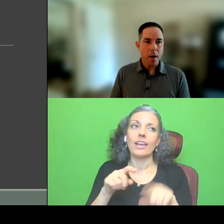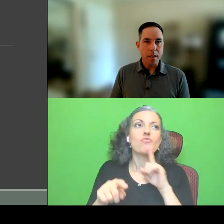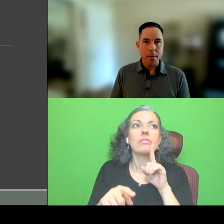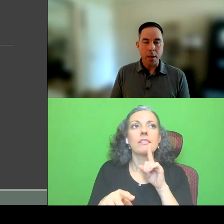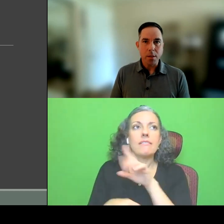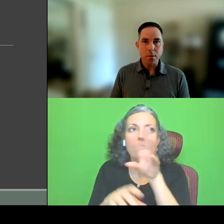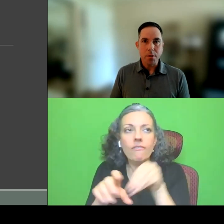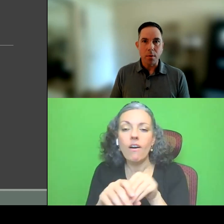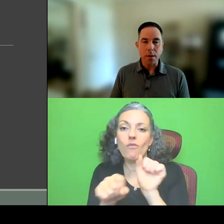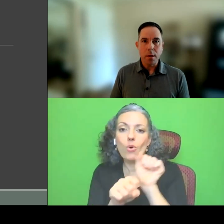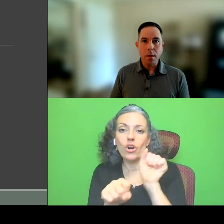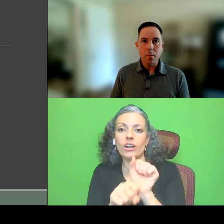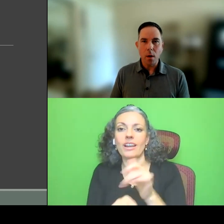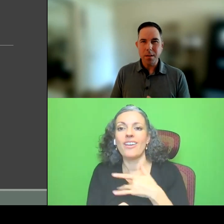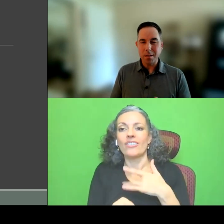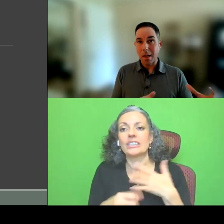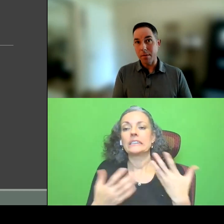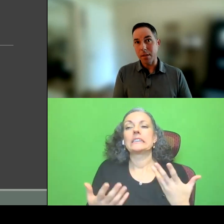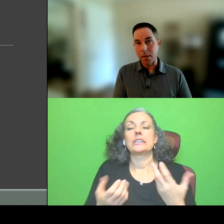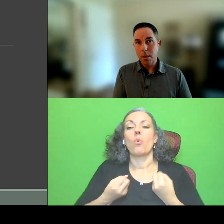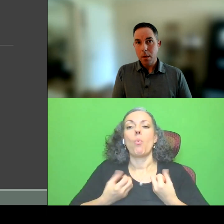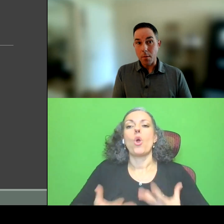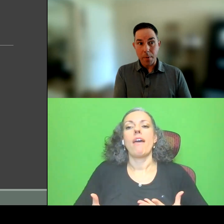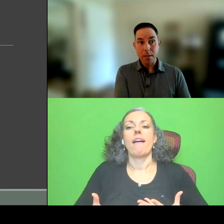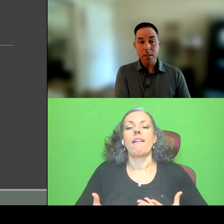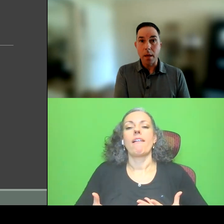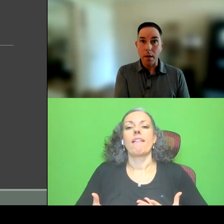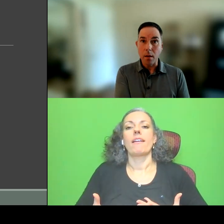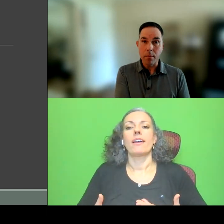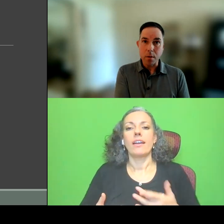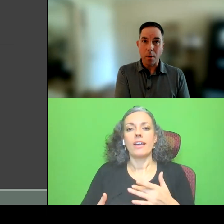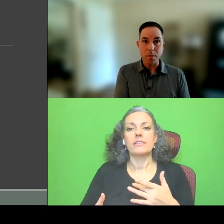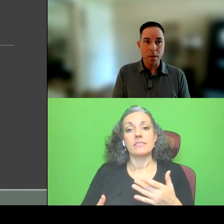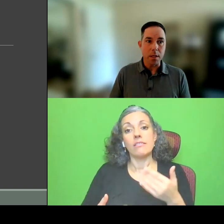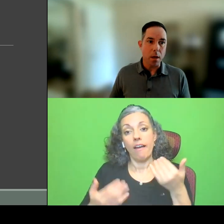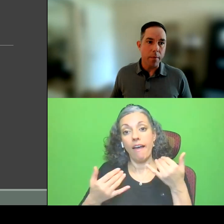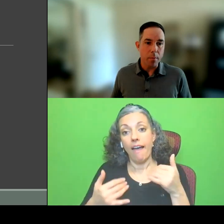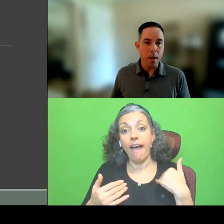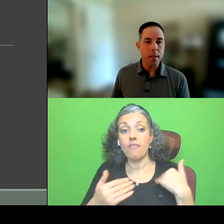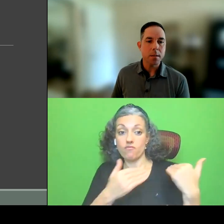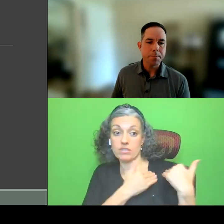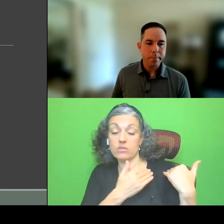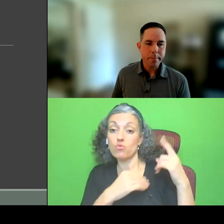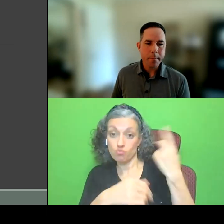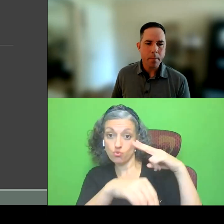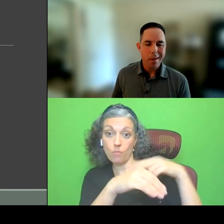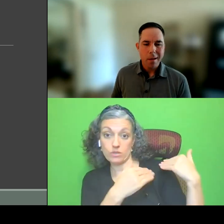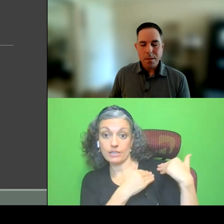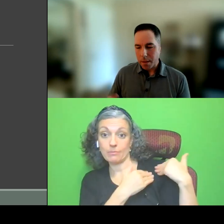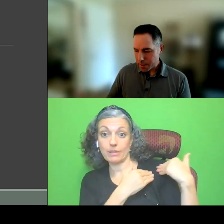finding they are getting stretched really thin while still having their baseline of responsibilities on their plates.